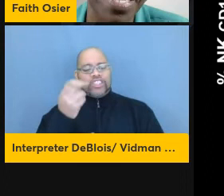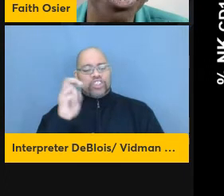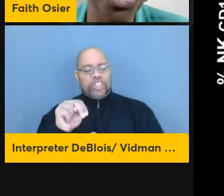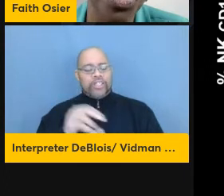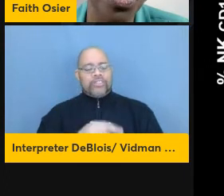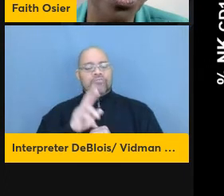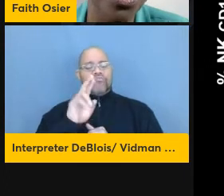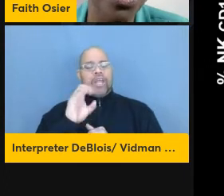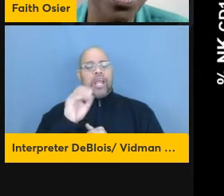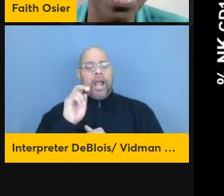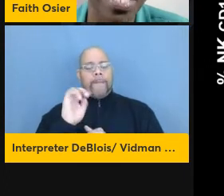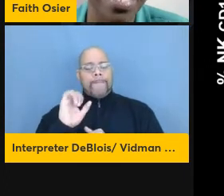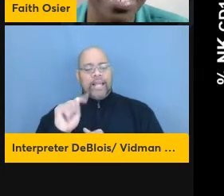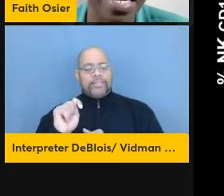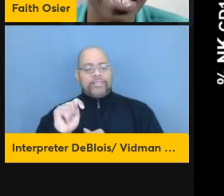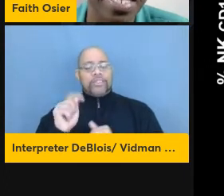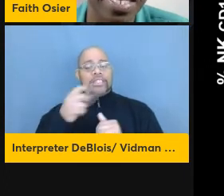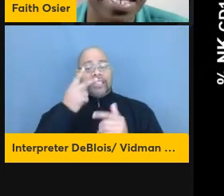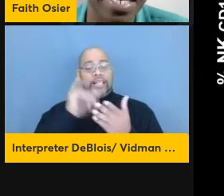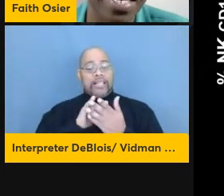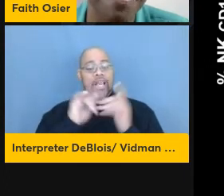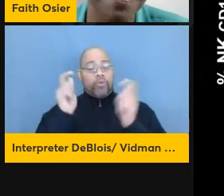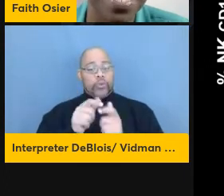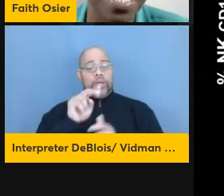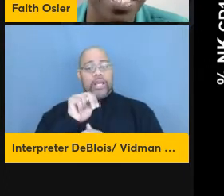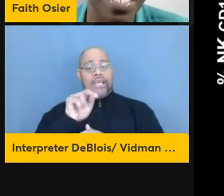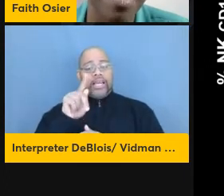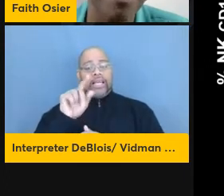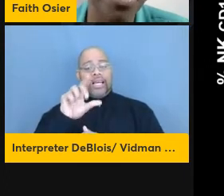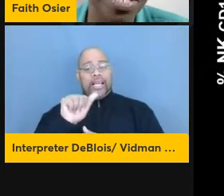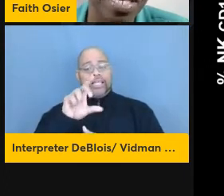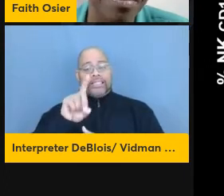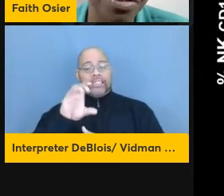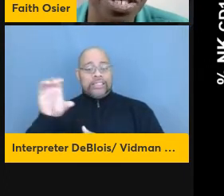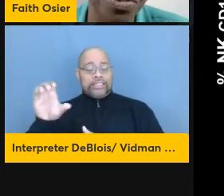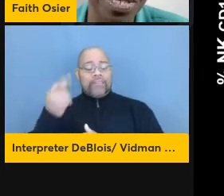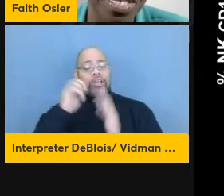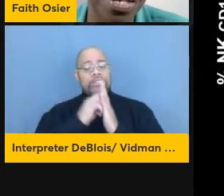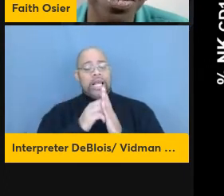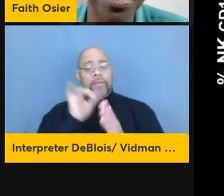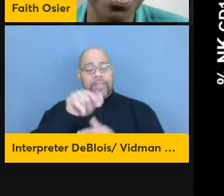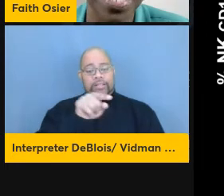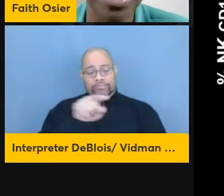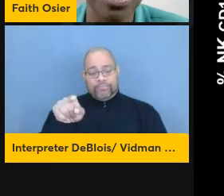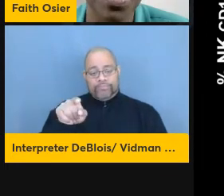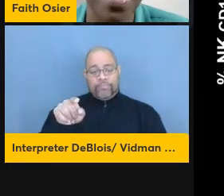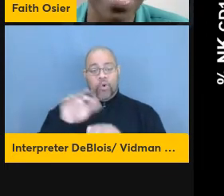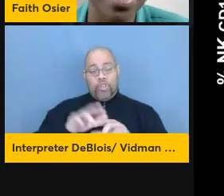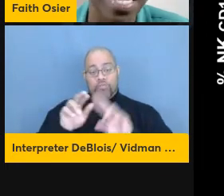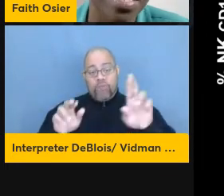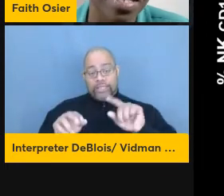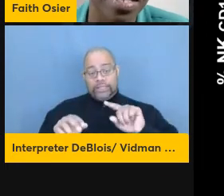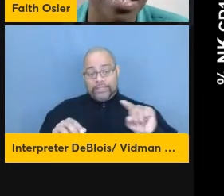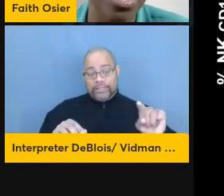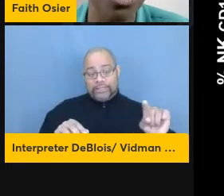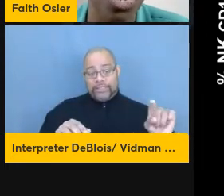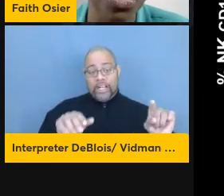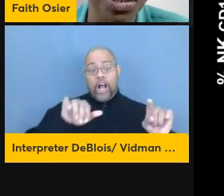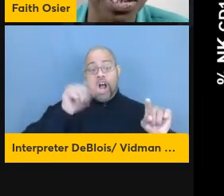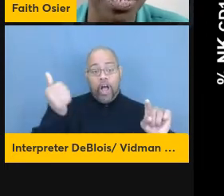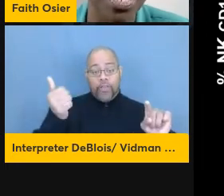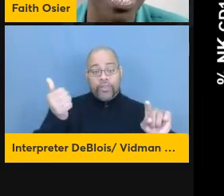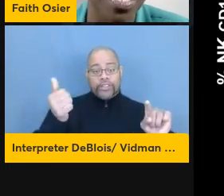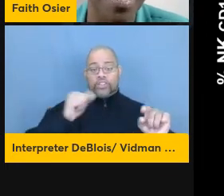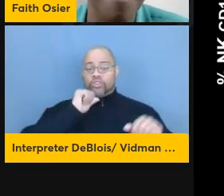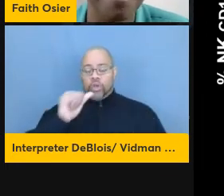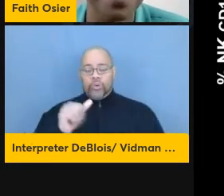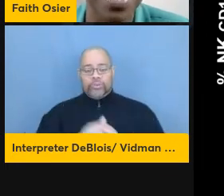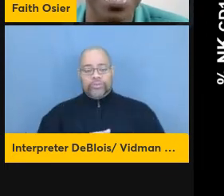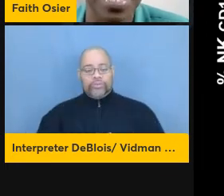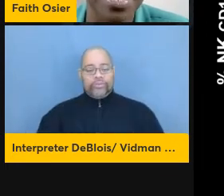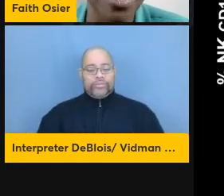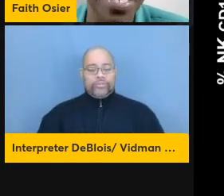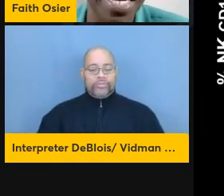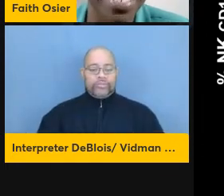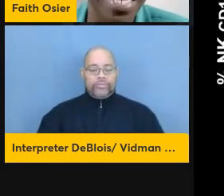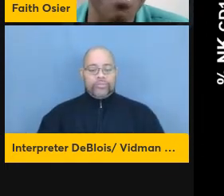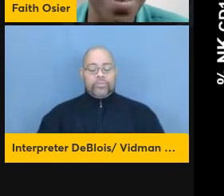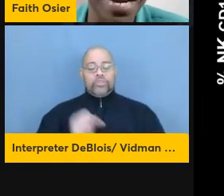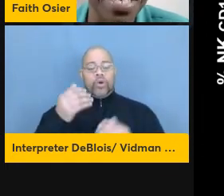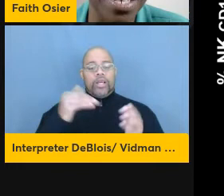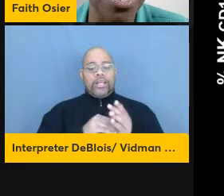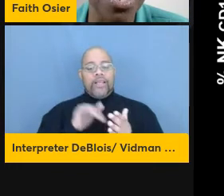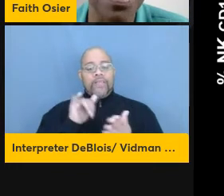antigens induce NK DCC, for example, these ones here on the right, whereas others don't. And so again, that varies a lot.